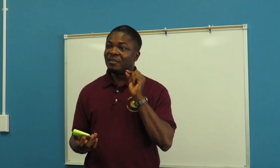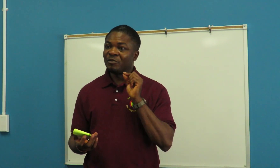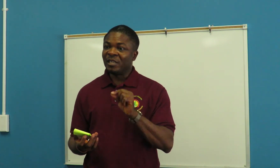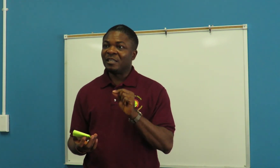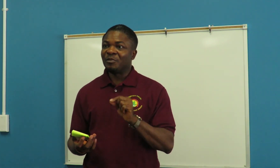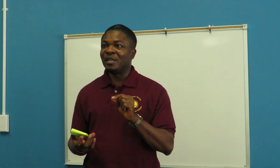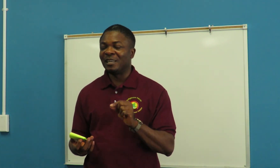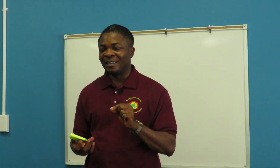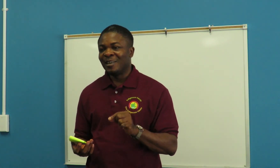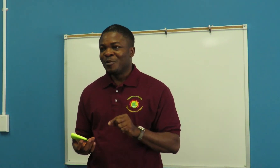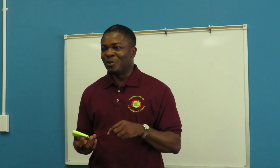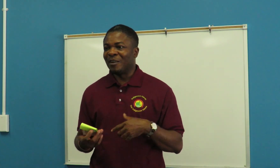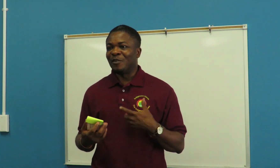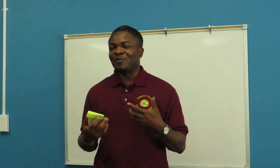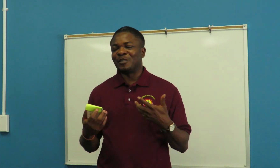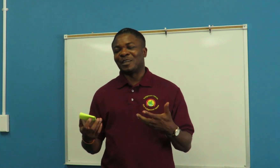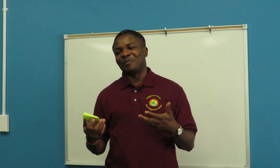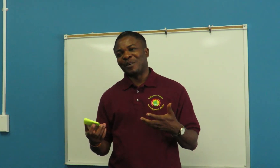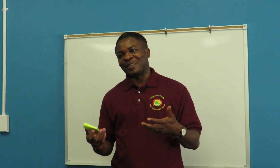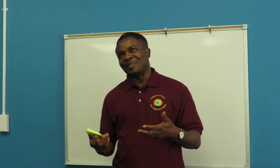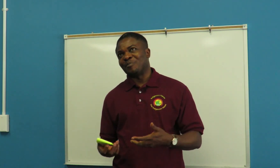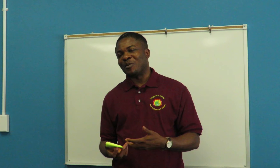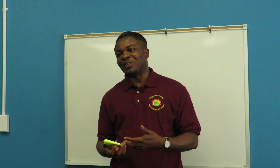really really would have loved to talk about this much more